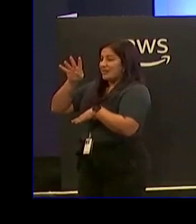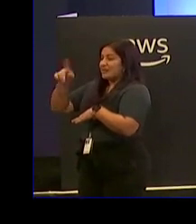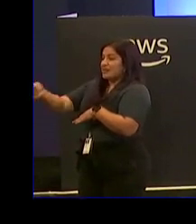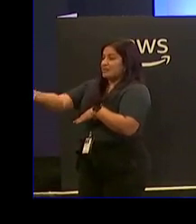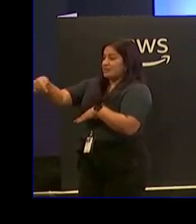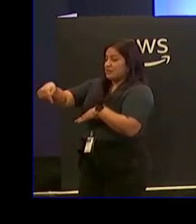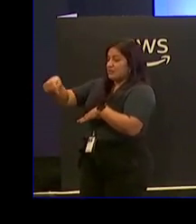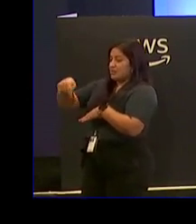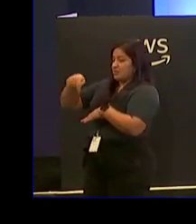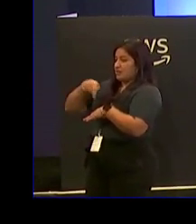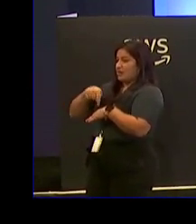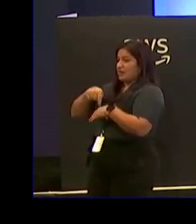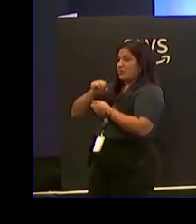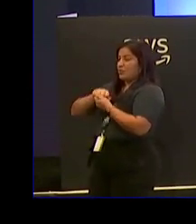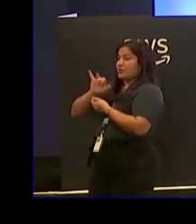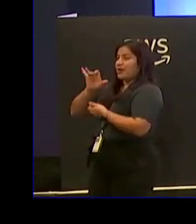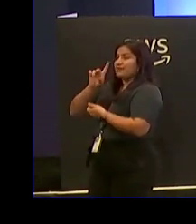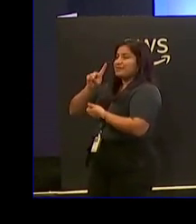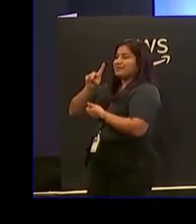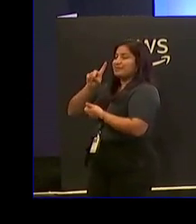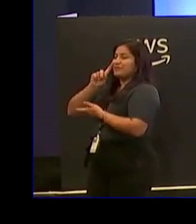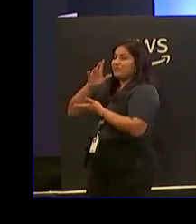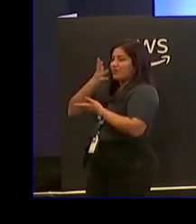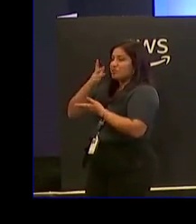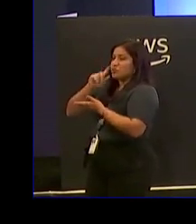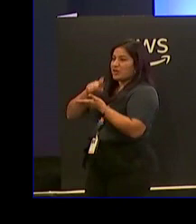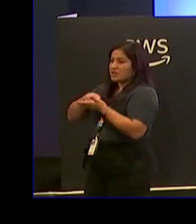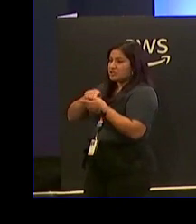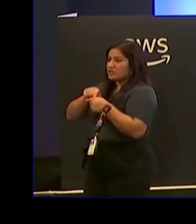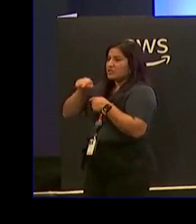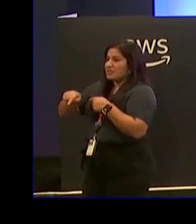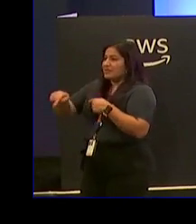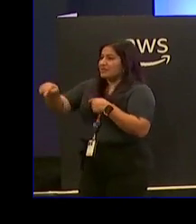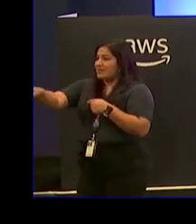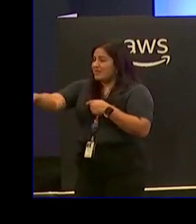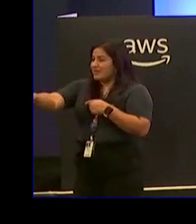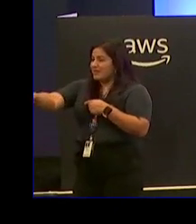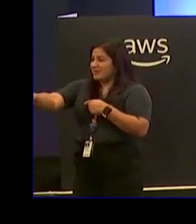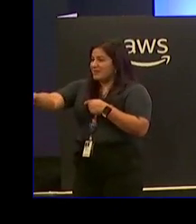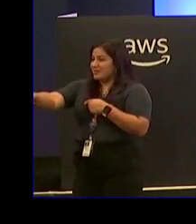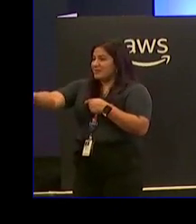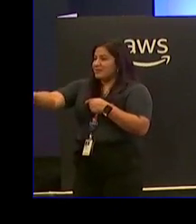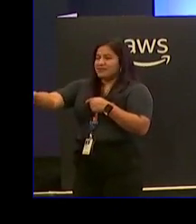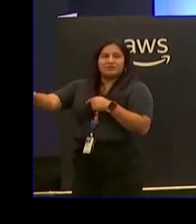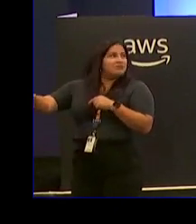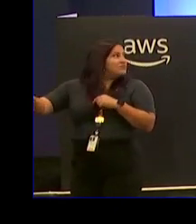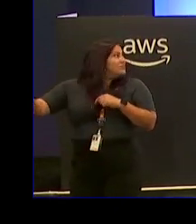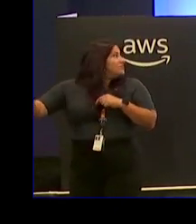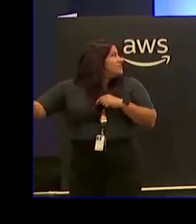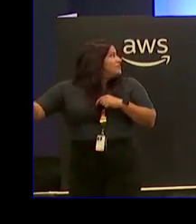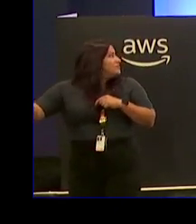and Lambda speaks to Falcon 7B end point of Sagemaker Falcon 7B is a large language foundation model